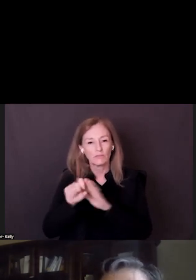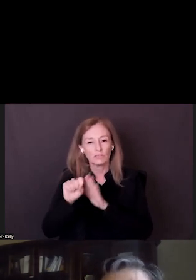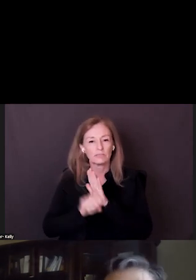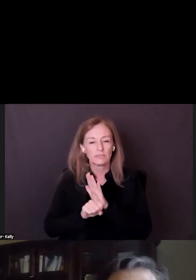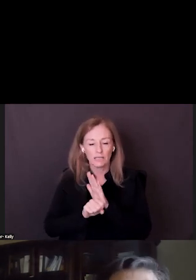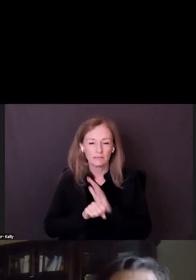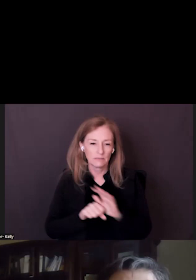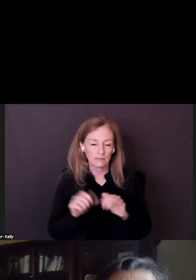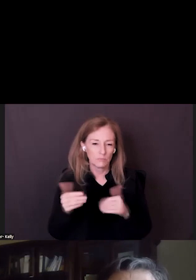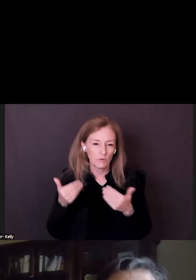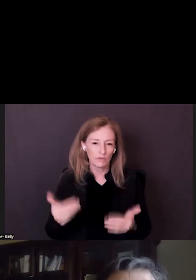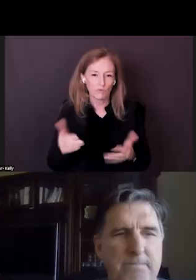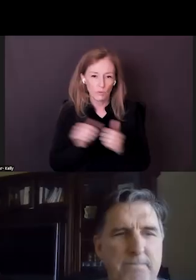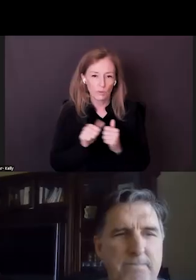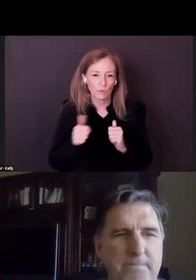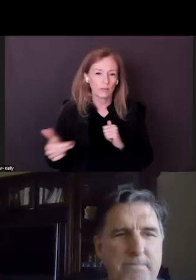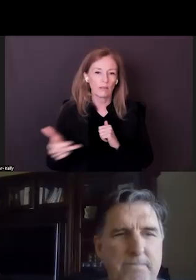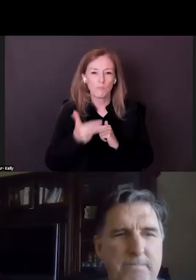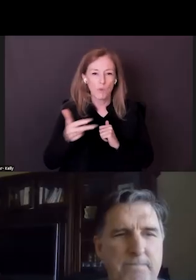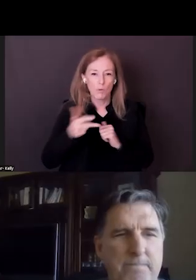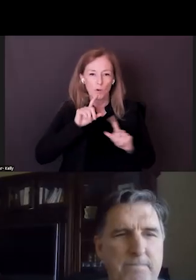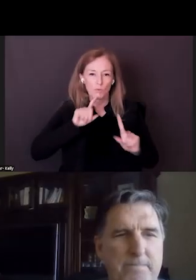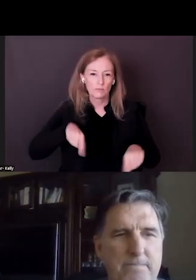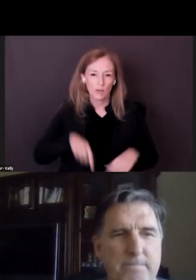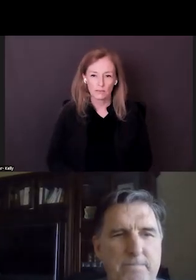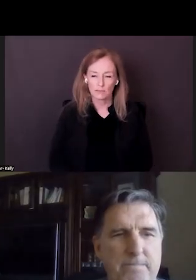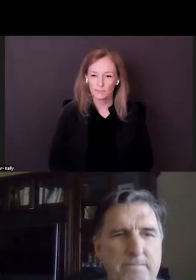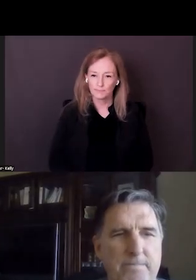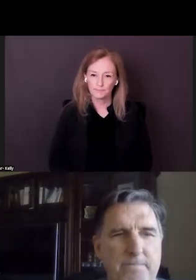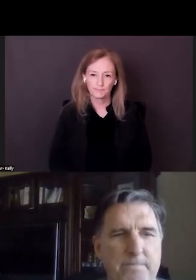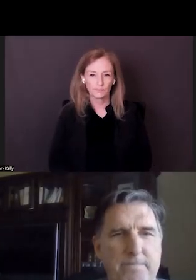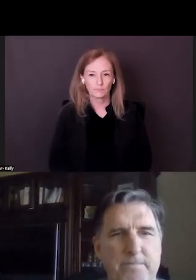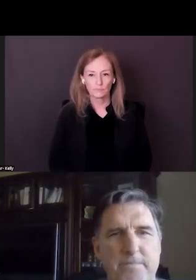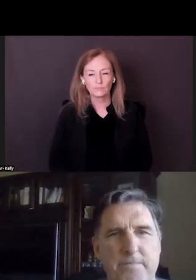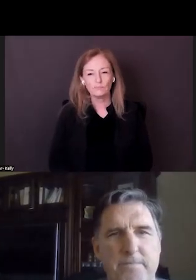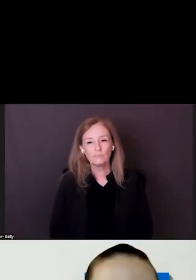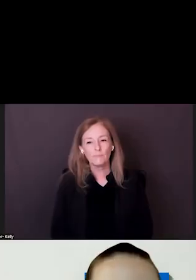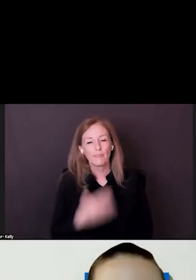RESPONSE. >> THANK YOU SO MUCH, TOM.